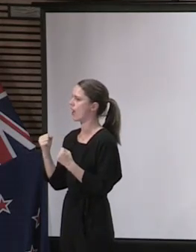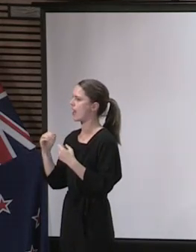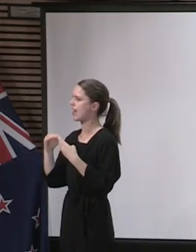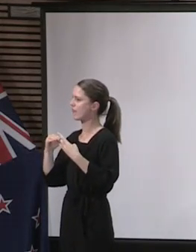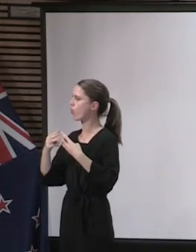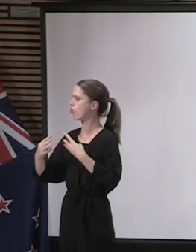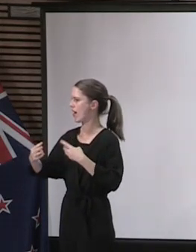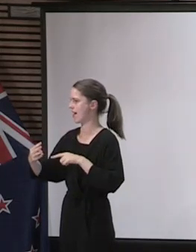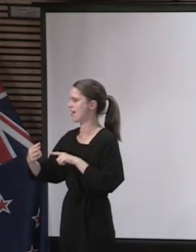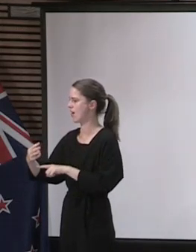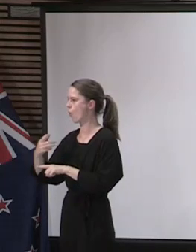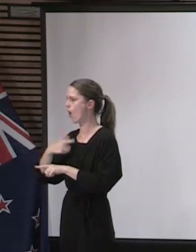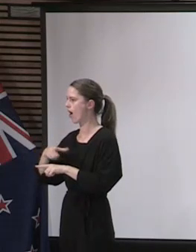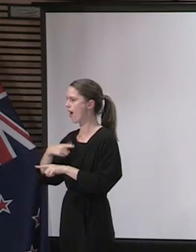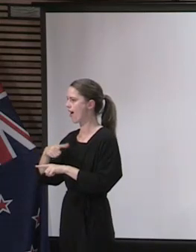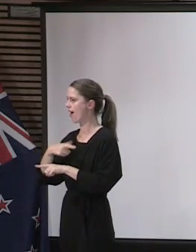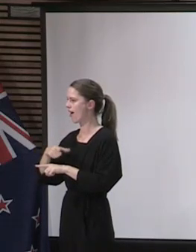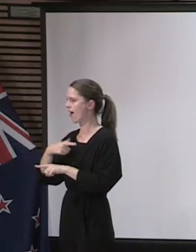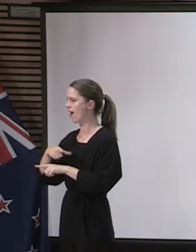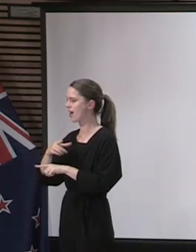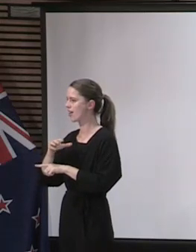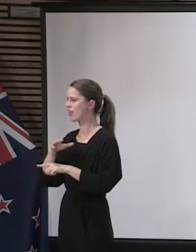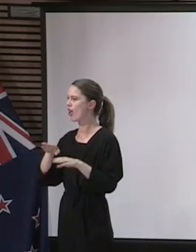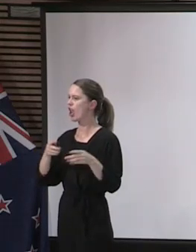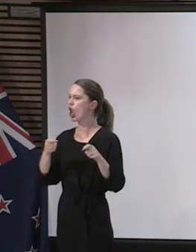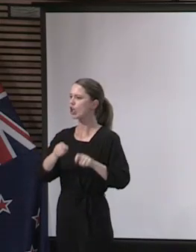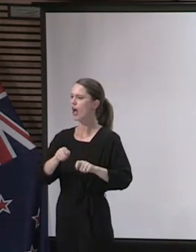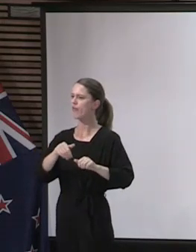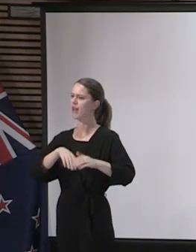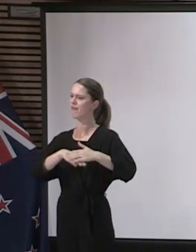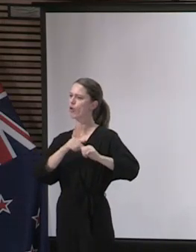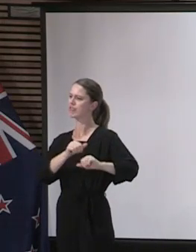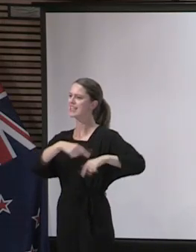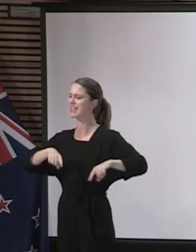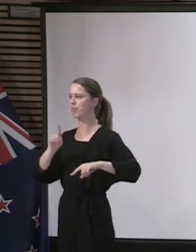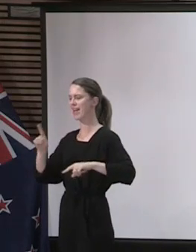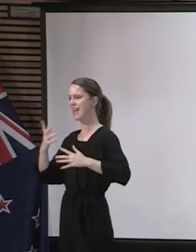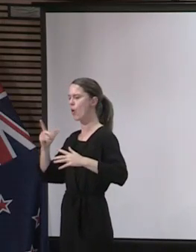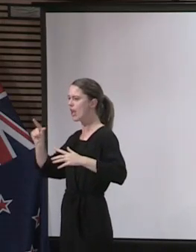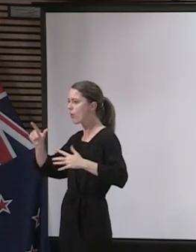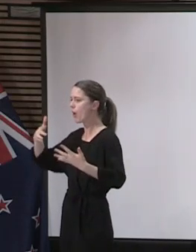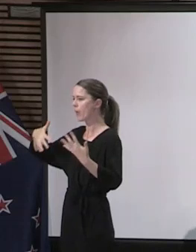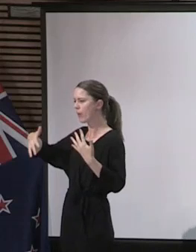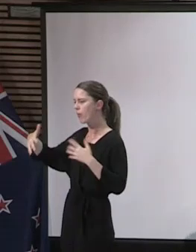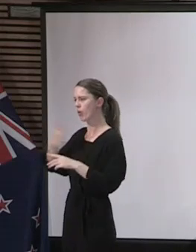has alluded to this, we need to be even more vigilant at Level 3 than level 4 because we don't have the protection